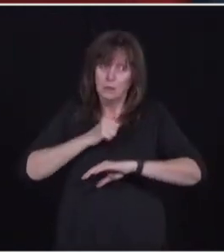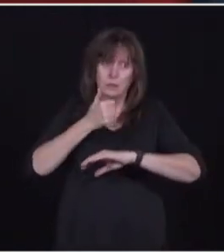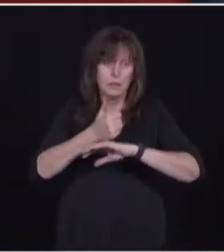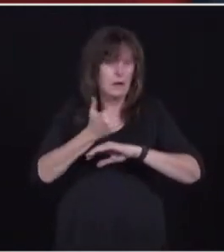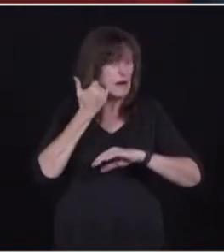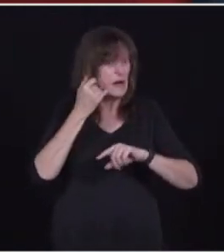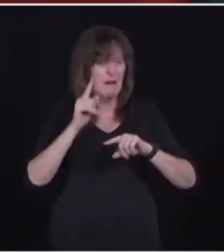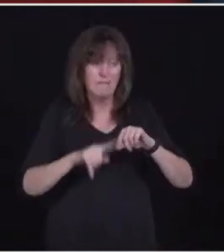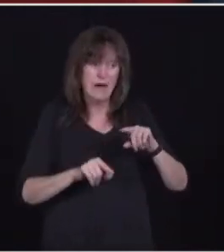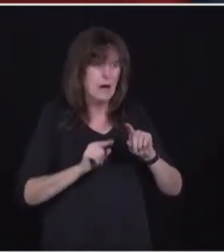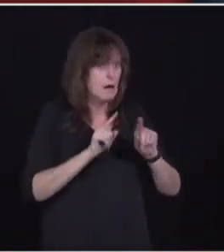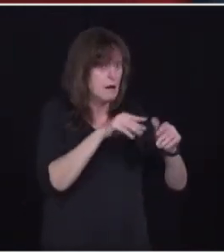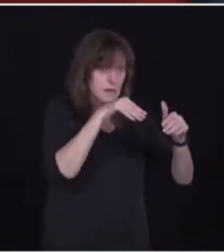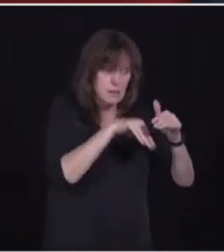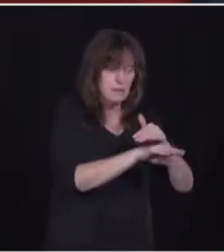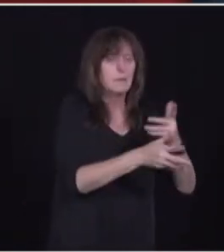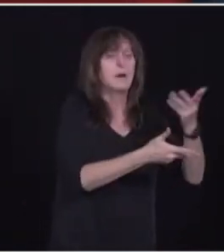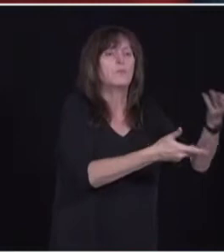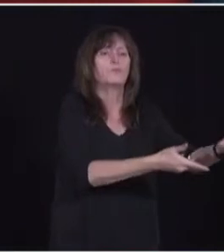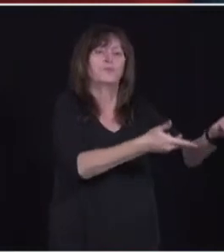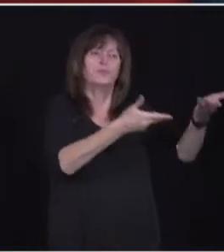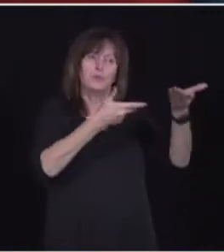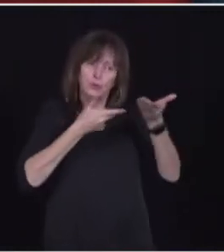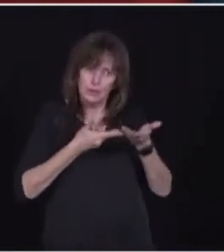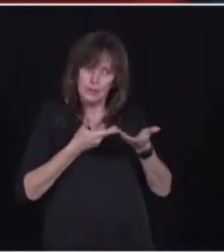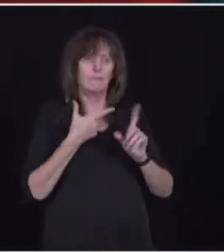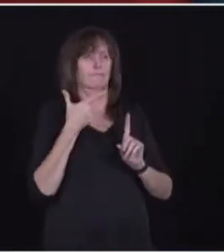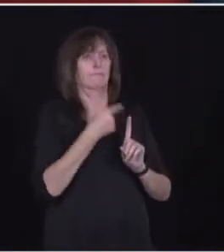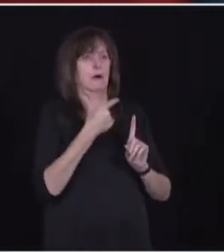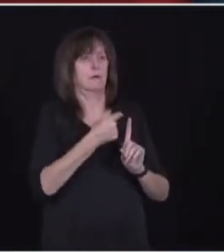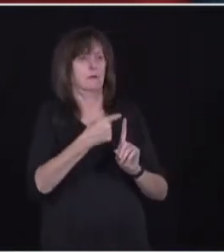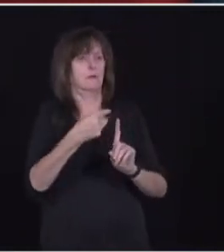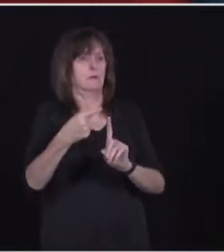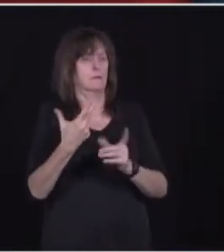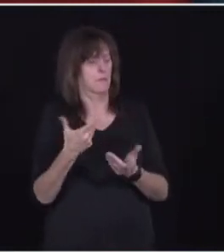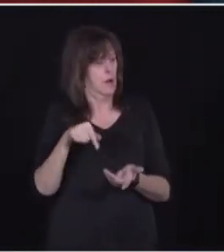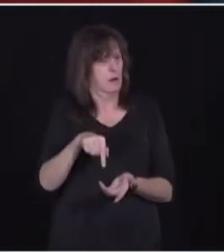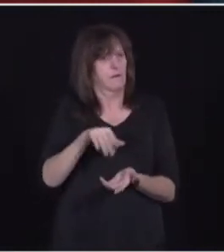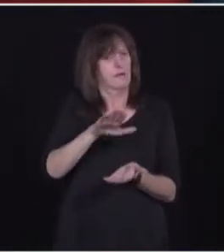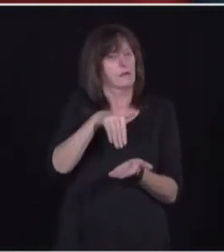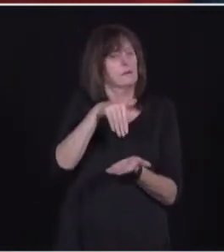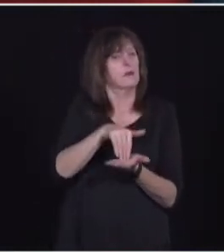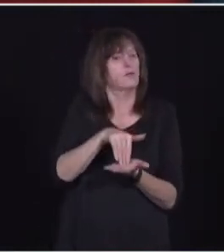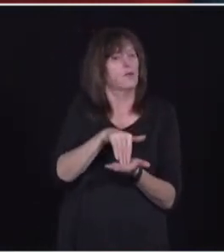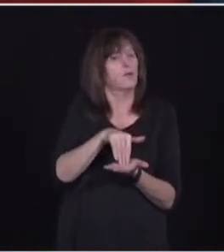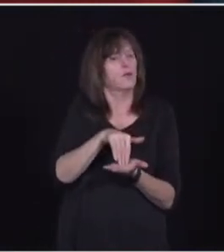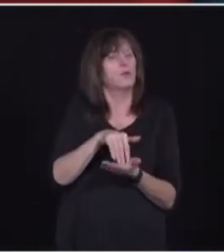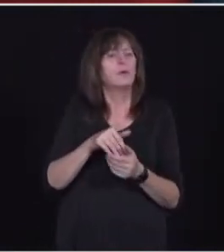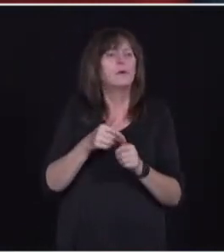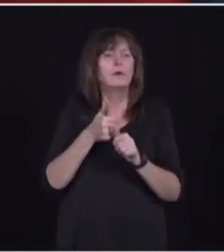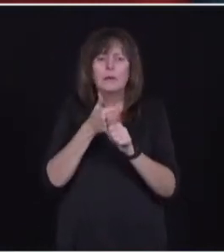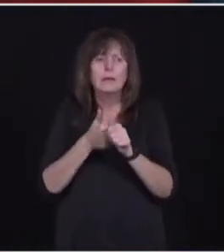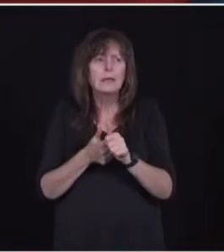details yet, we will establish vaccination sites right there and will vaccinate those who have to come to the vaccination site as